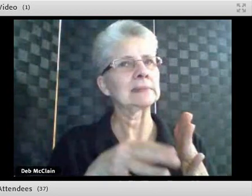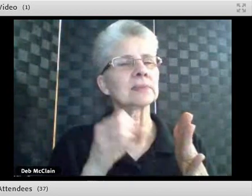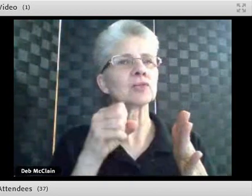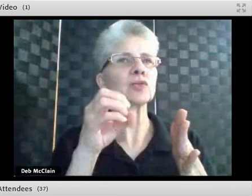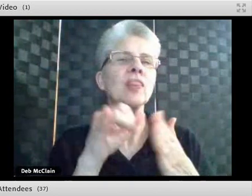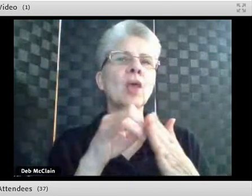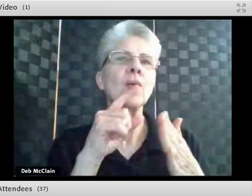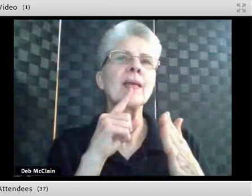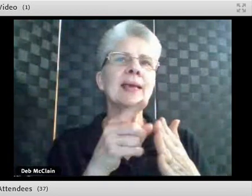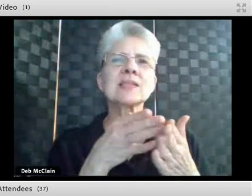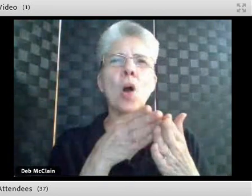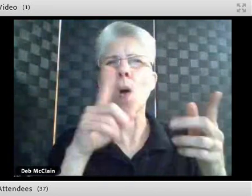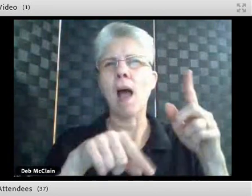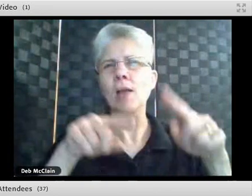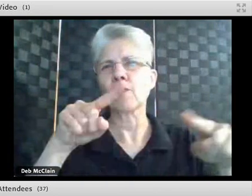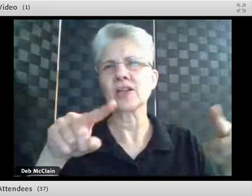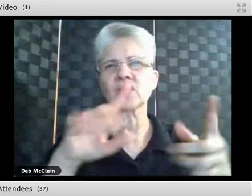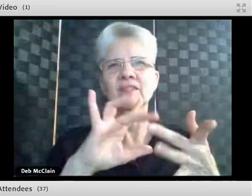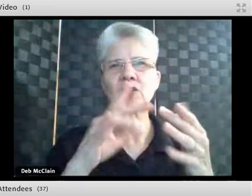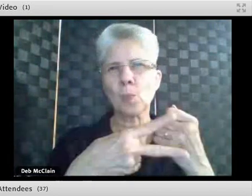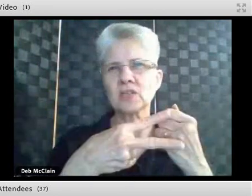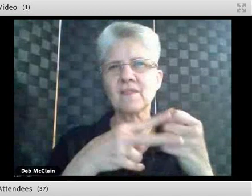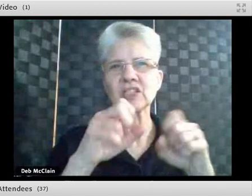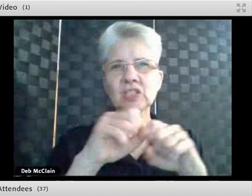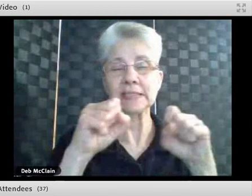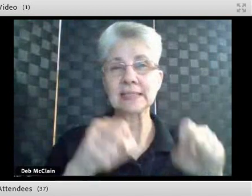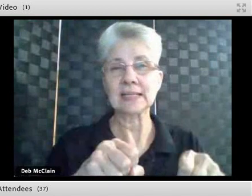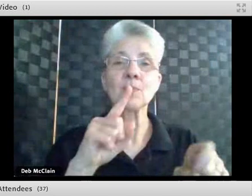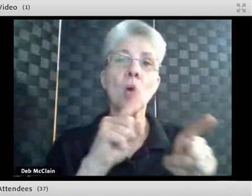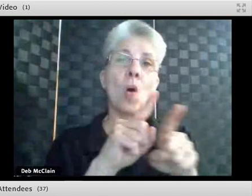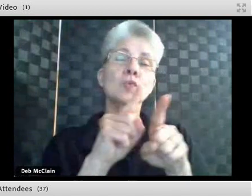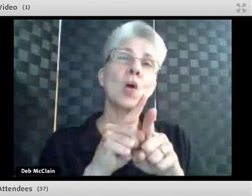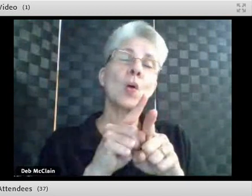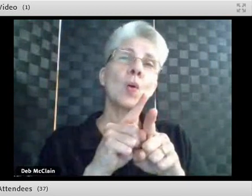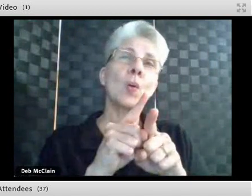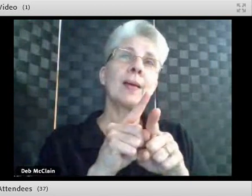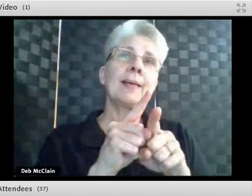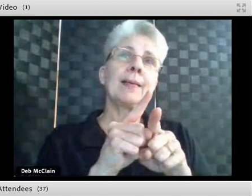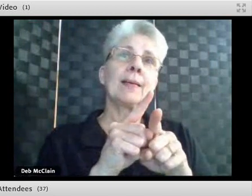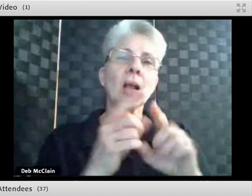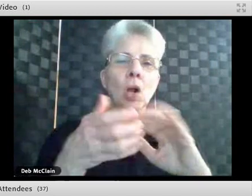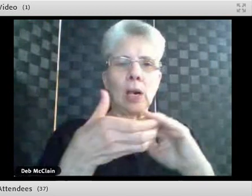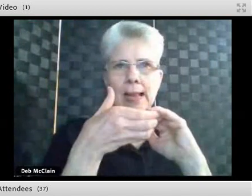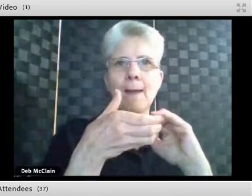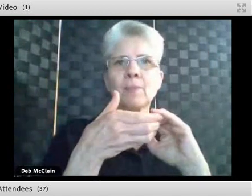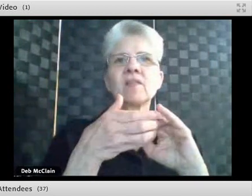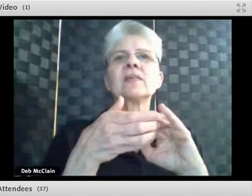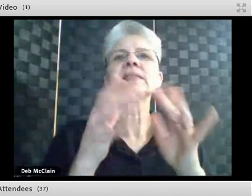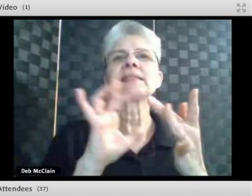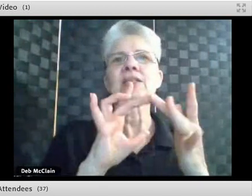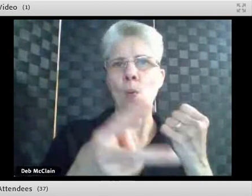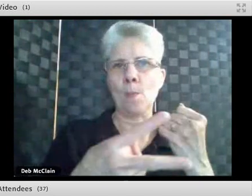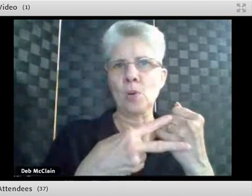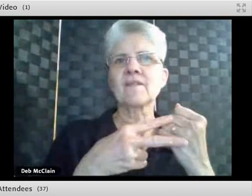So there is a wide range of digital preservation systems. There are also collaborative digital preservation groups